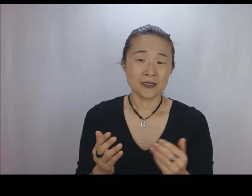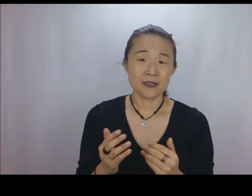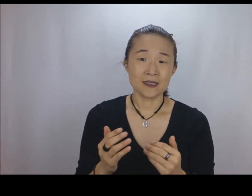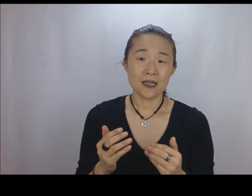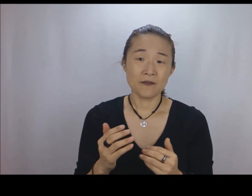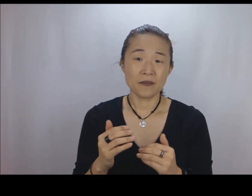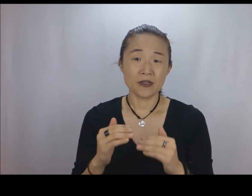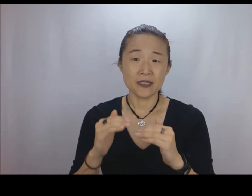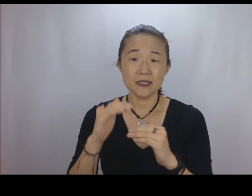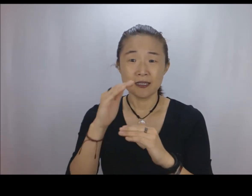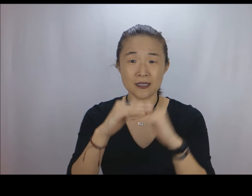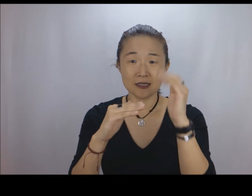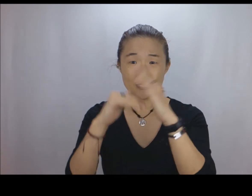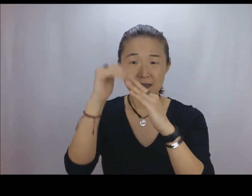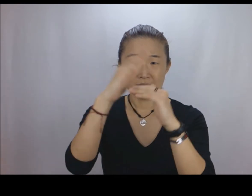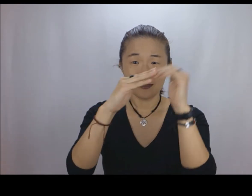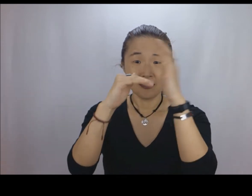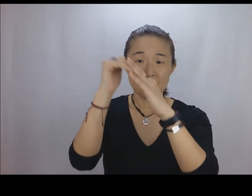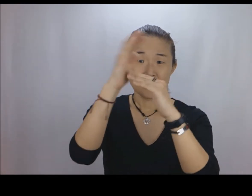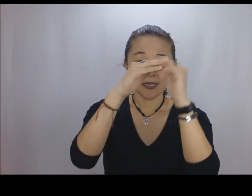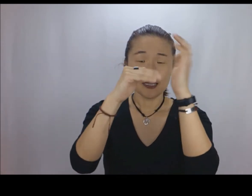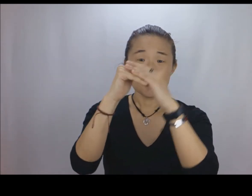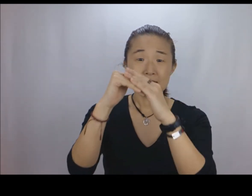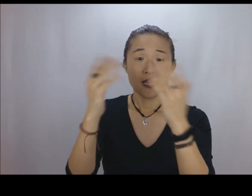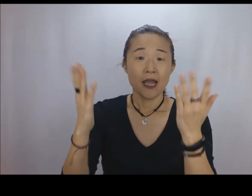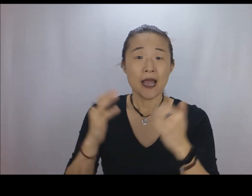And so the sign for building is like this.